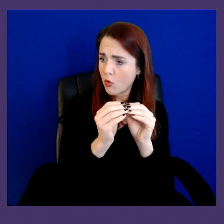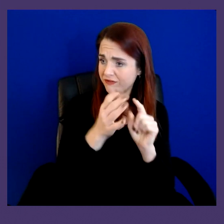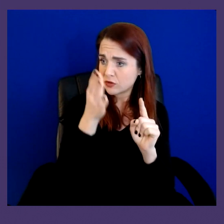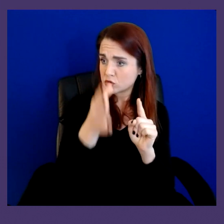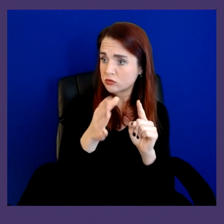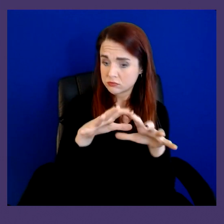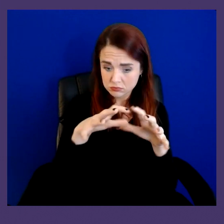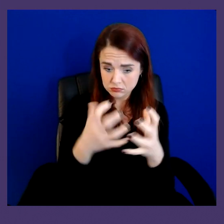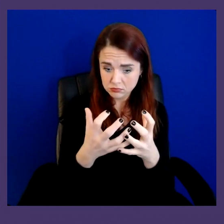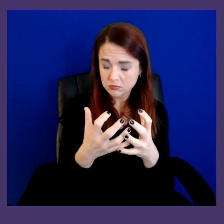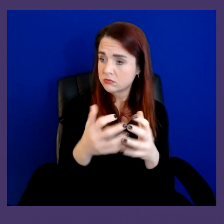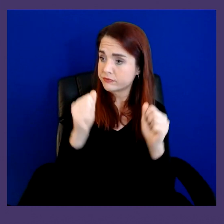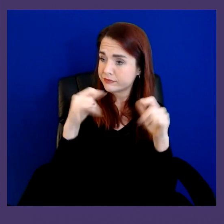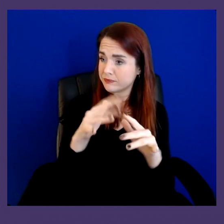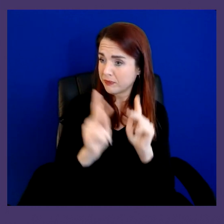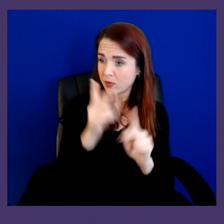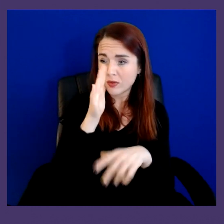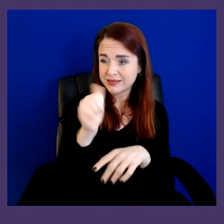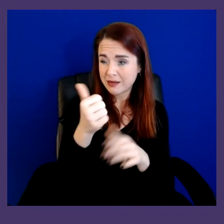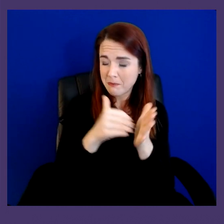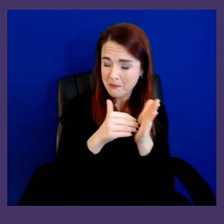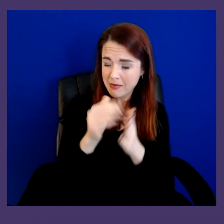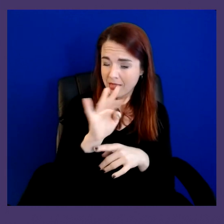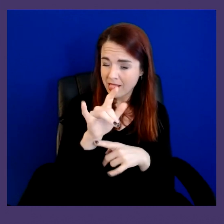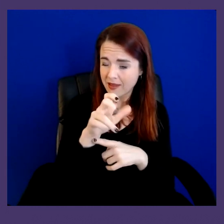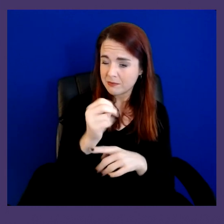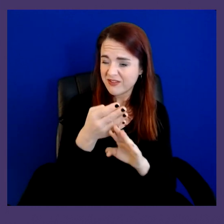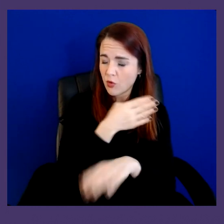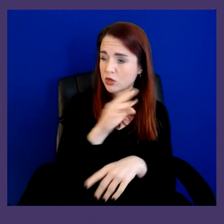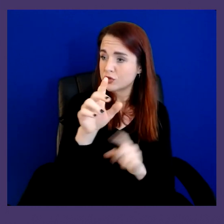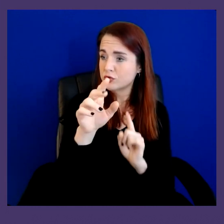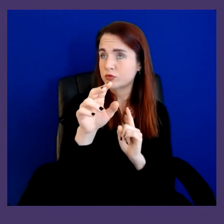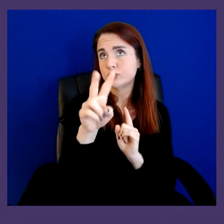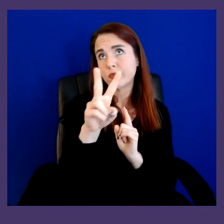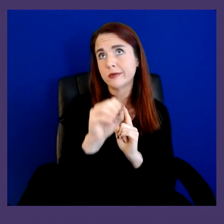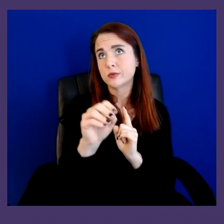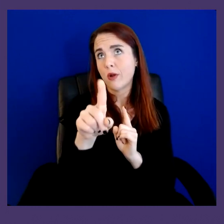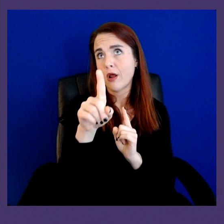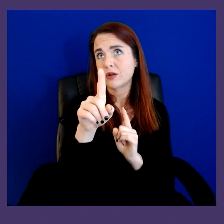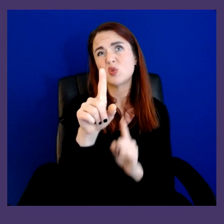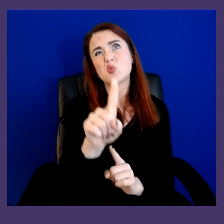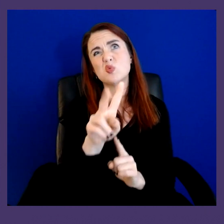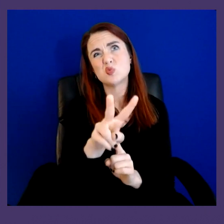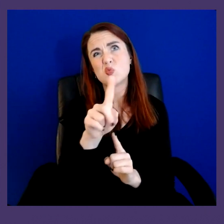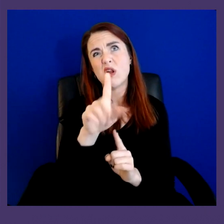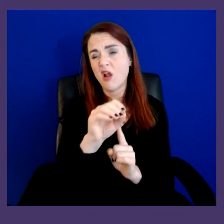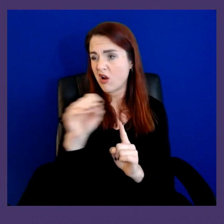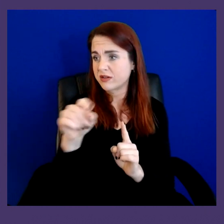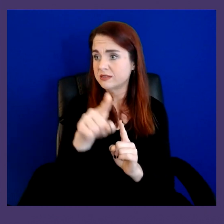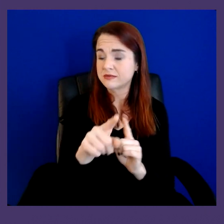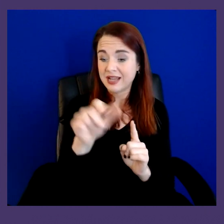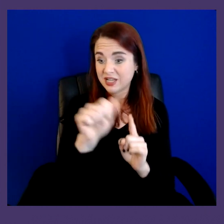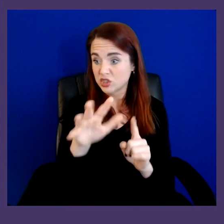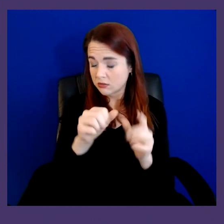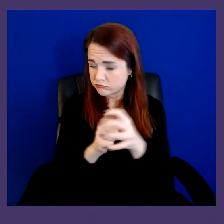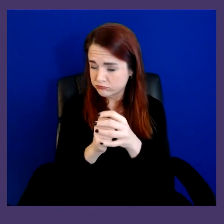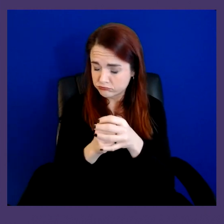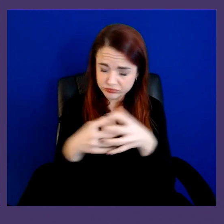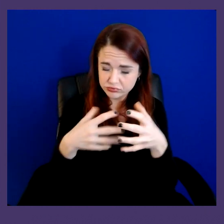around 10 billion by the year 2100. The population of Asia is the largest and continues to grow, while Africa's population shows a rapid increase, especially in the latter part of